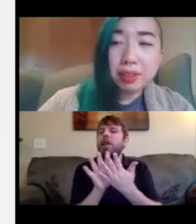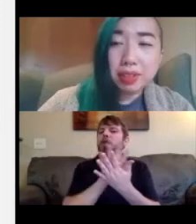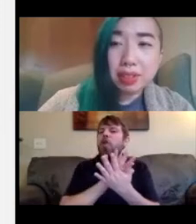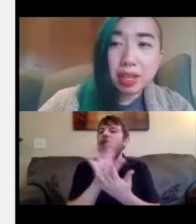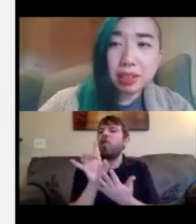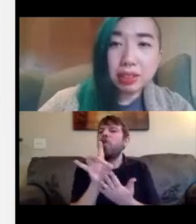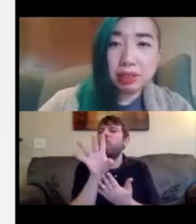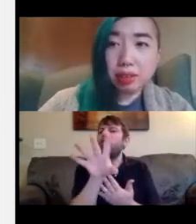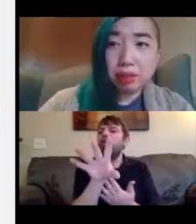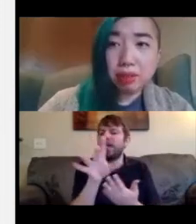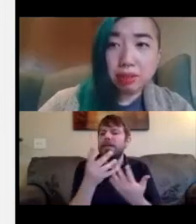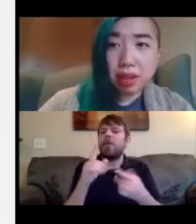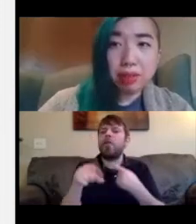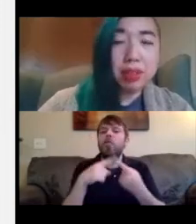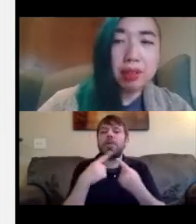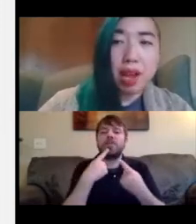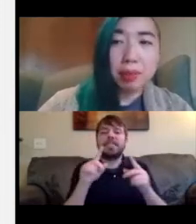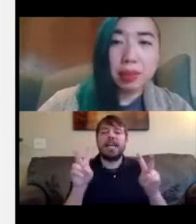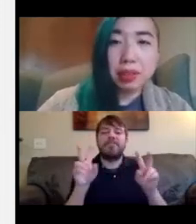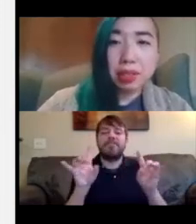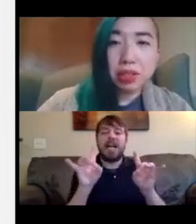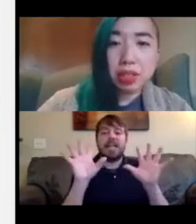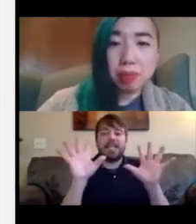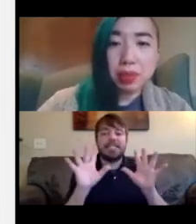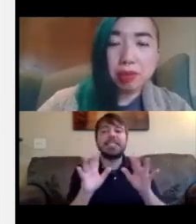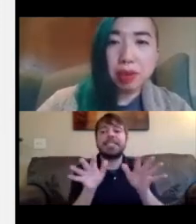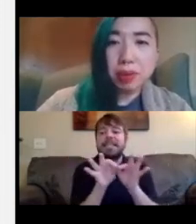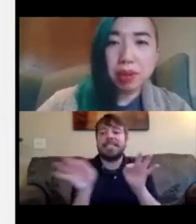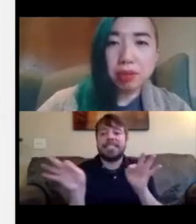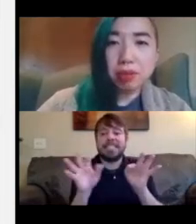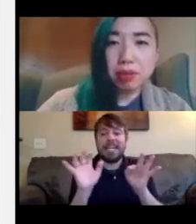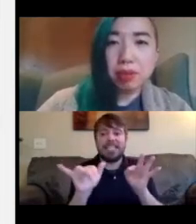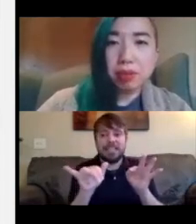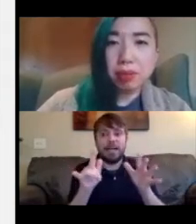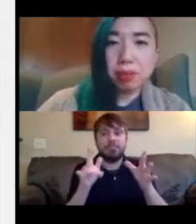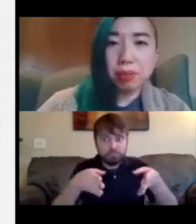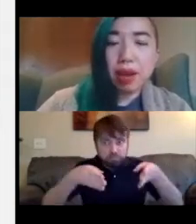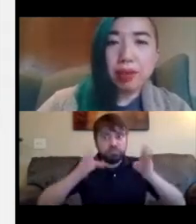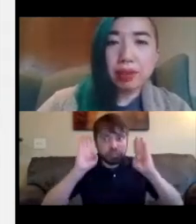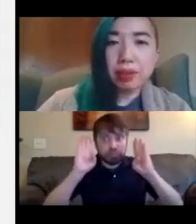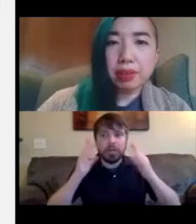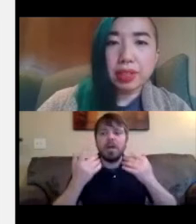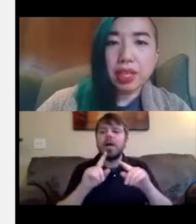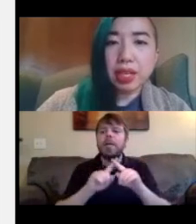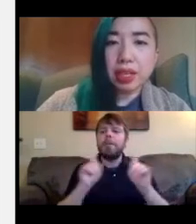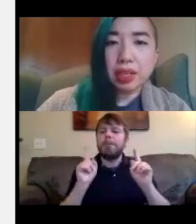in a text, that really grabs your attention. But so far we don't--we haven't seen anything